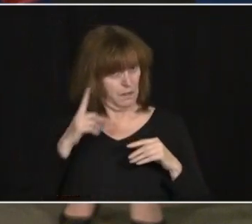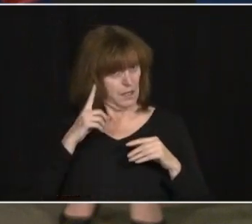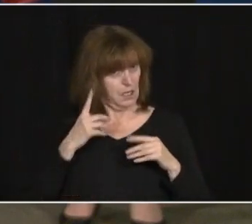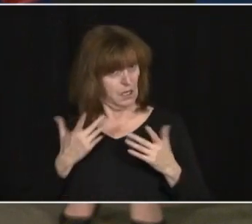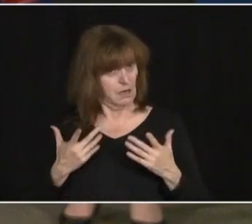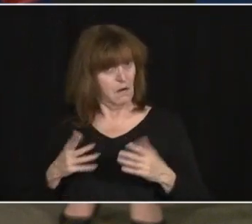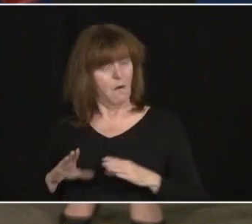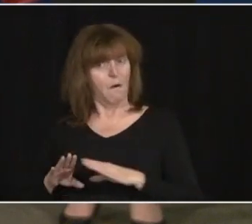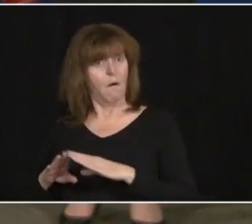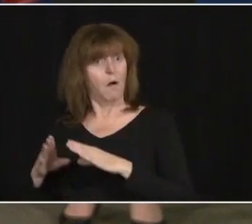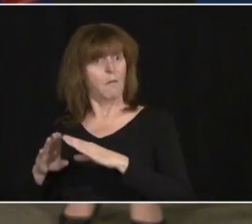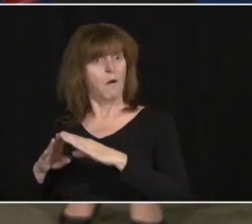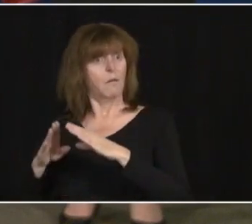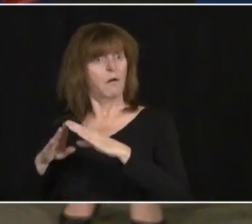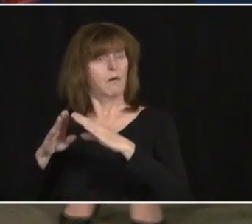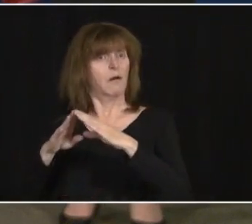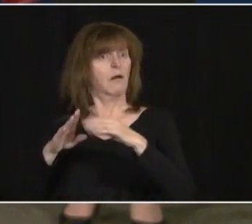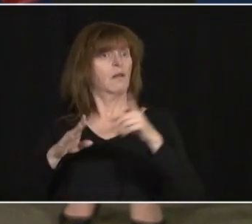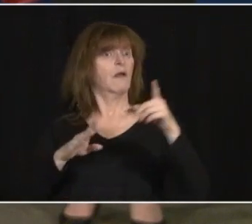shut tight as a drum until the second